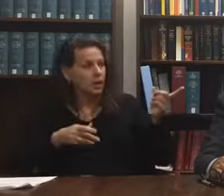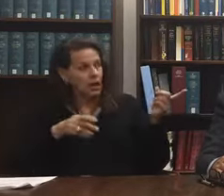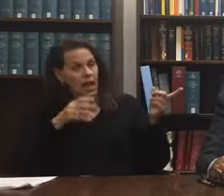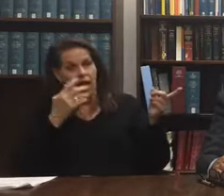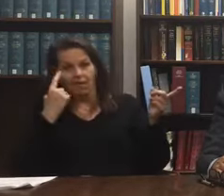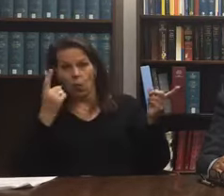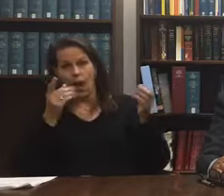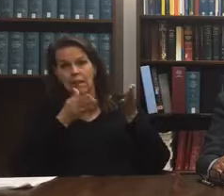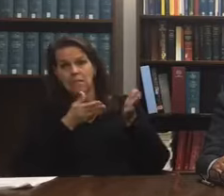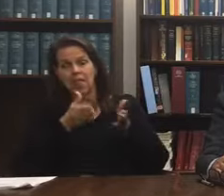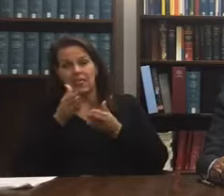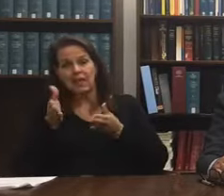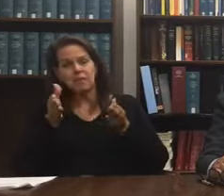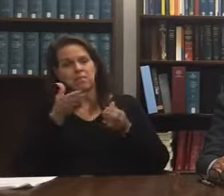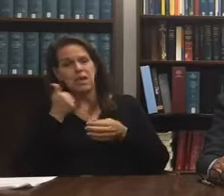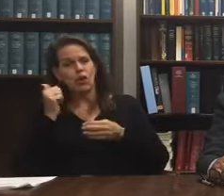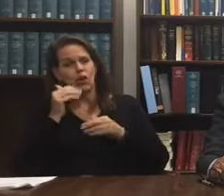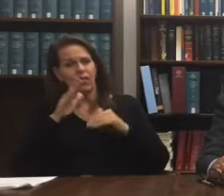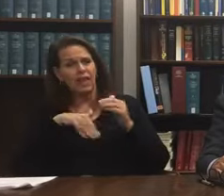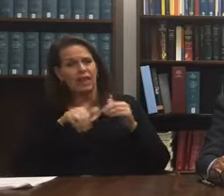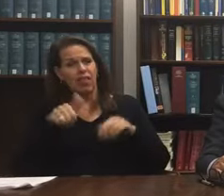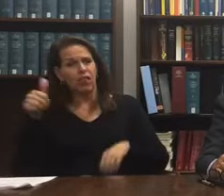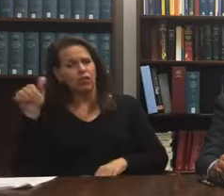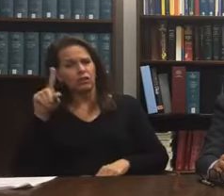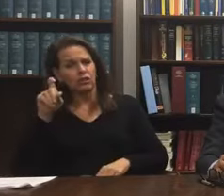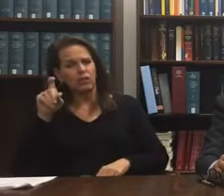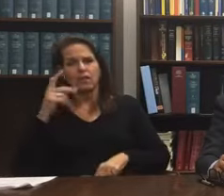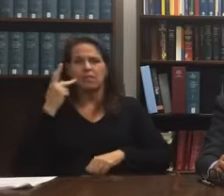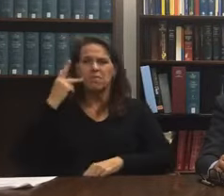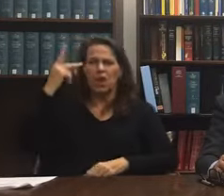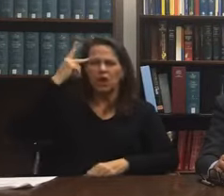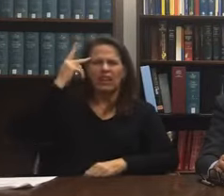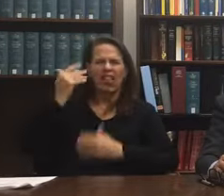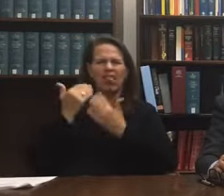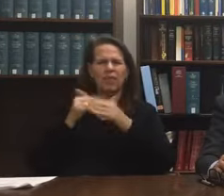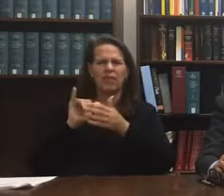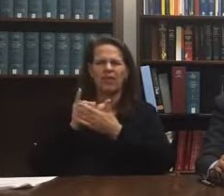think for parents I would I would limit cross-examination because it's more of a